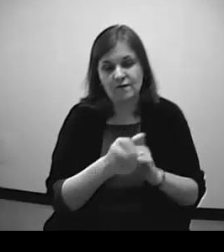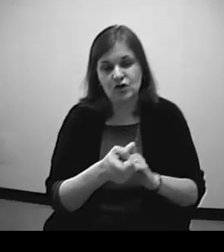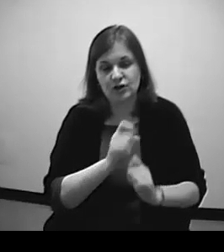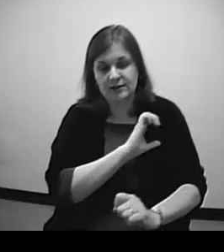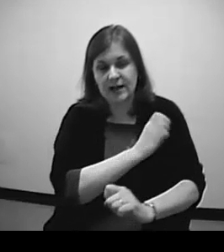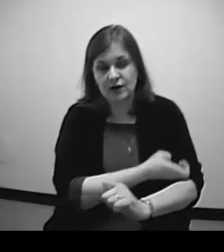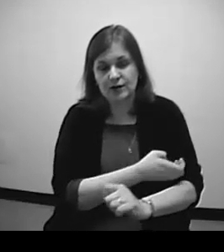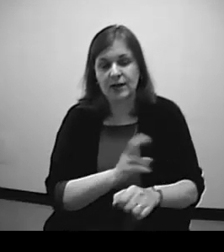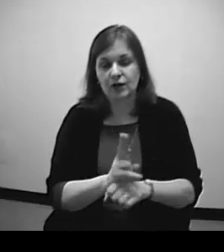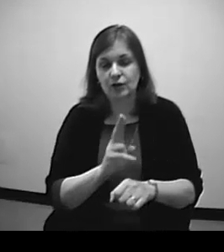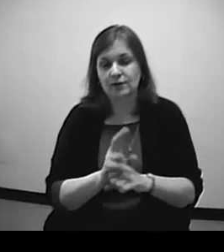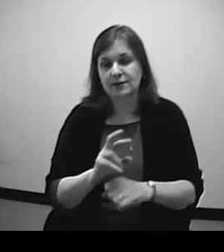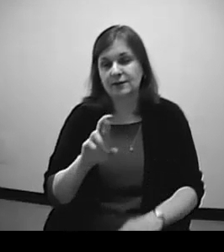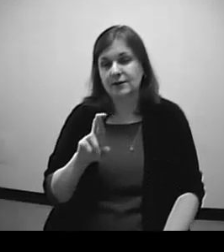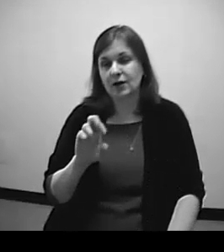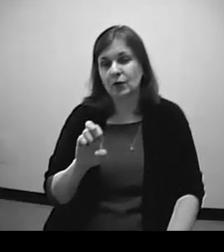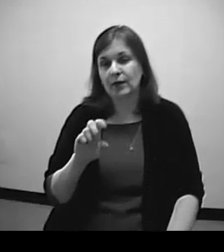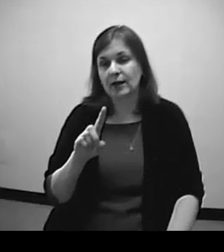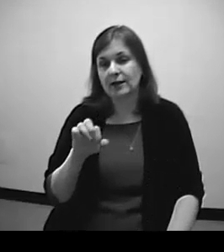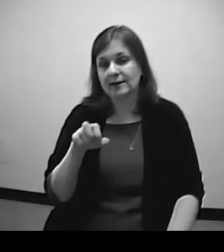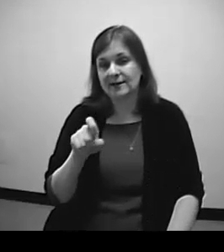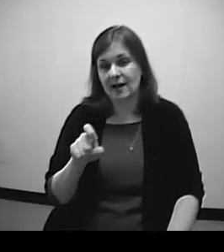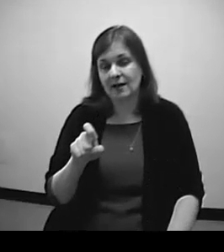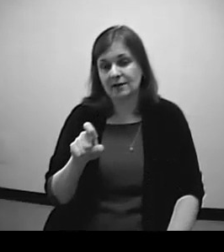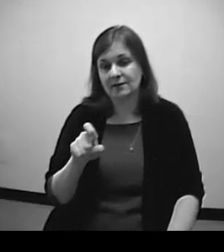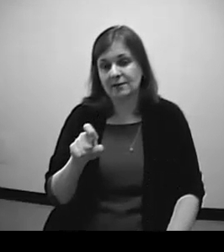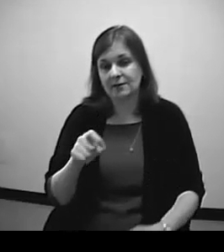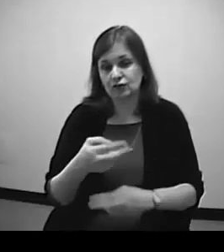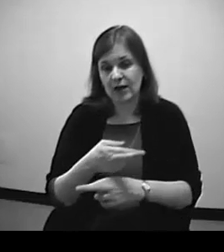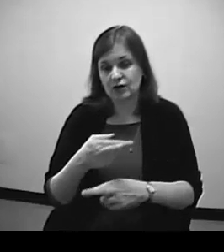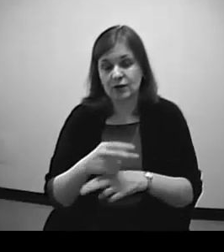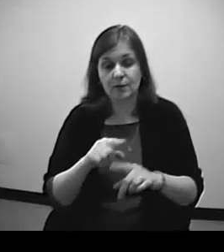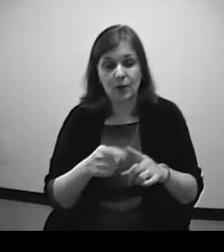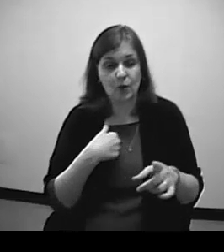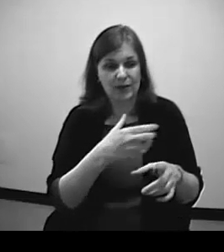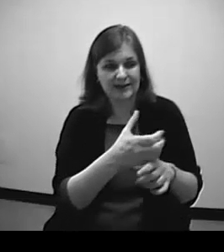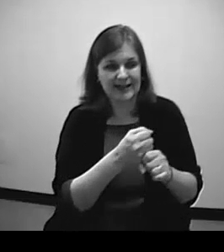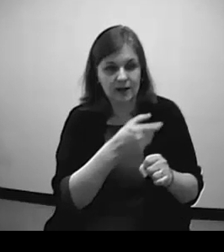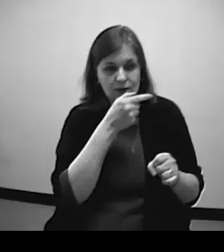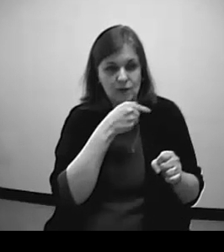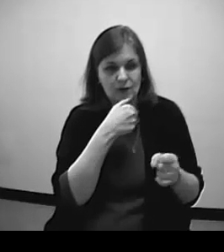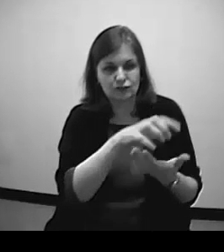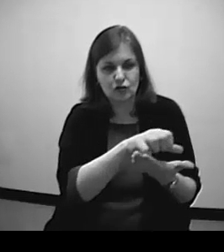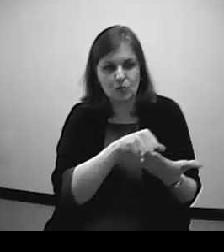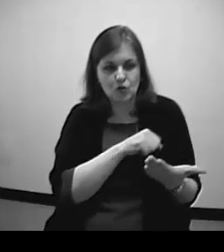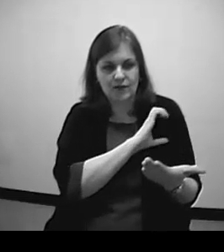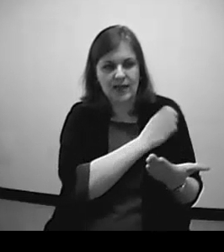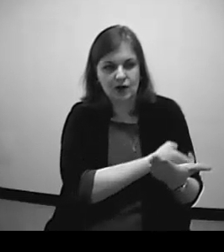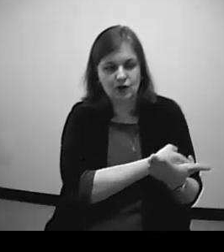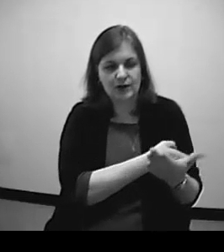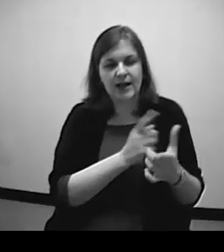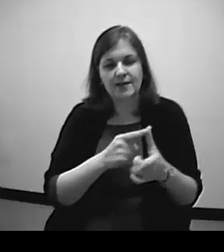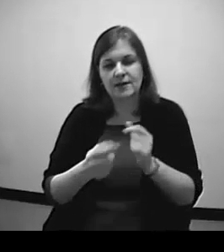uses redox reactions as well but we're taking energy out of glucose and giving it to you